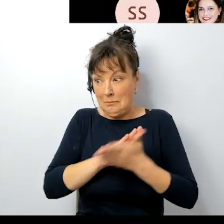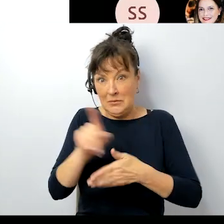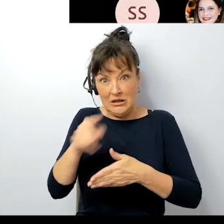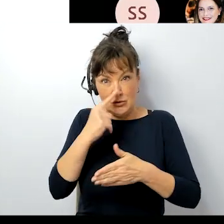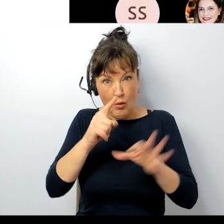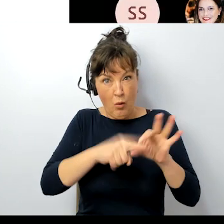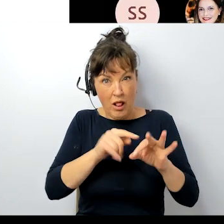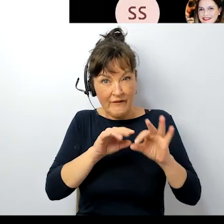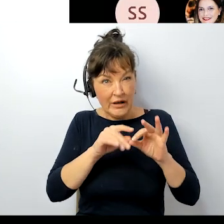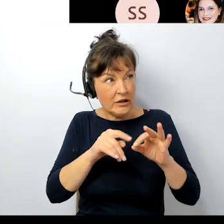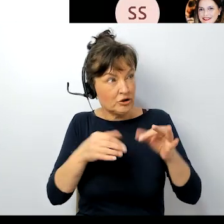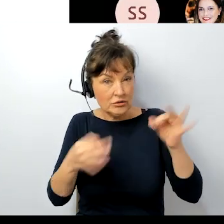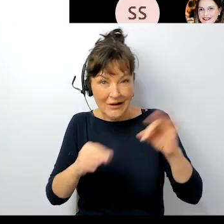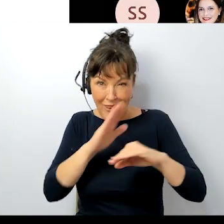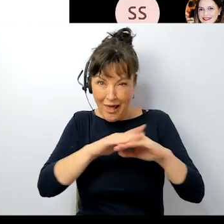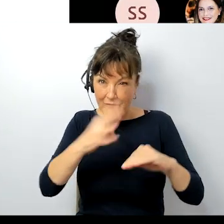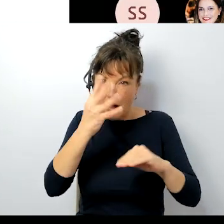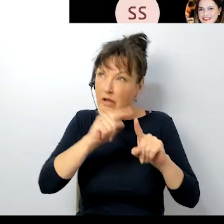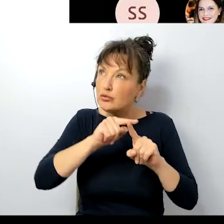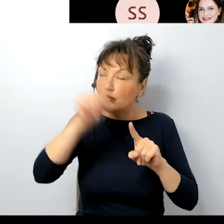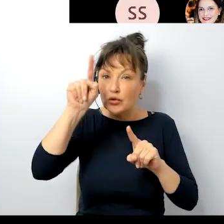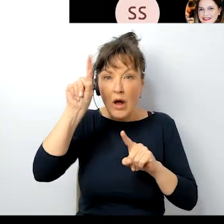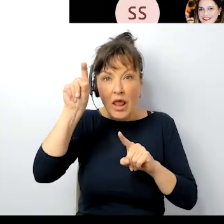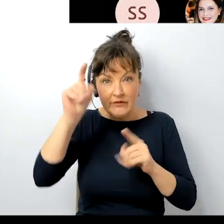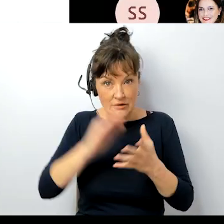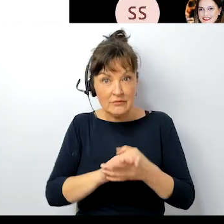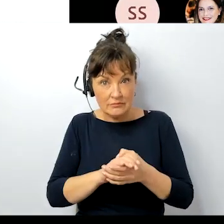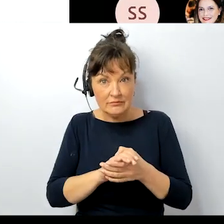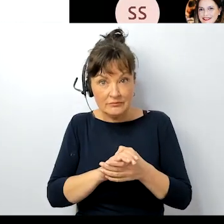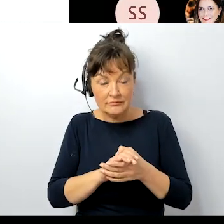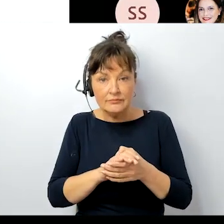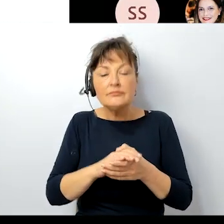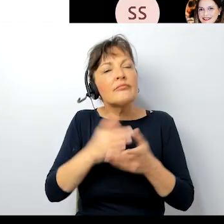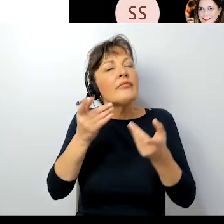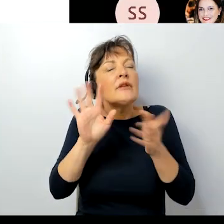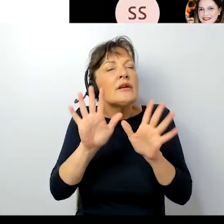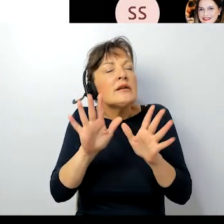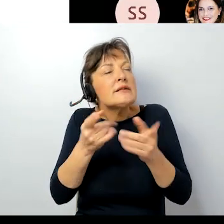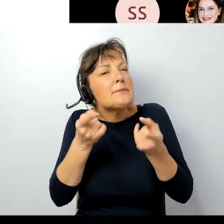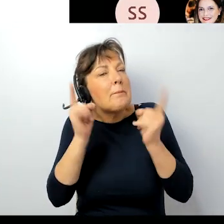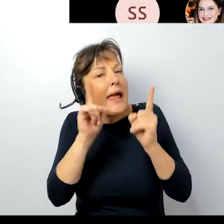that need highly skilled employees with qualifications at SCQF levels 9 to 11.